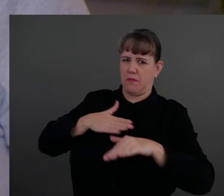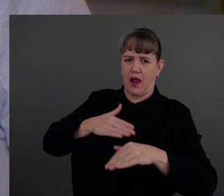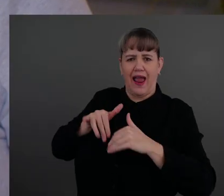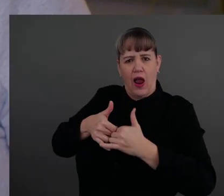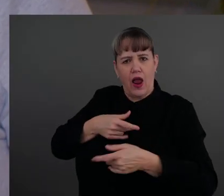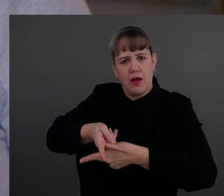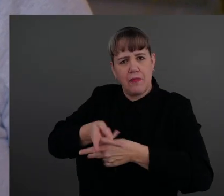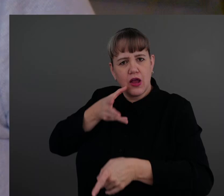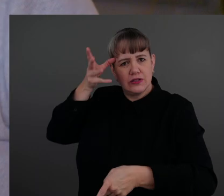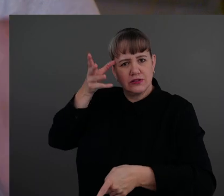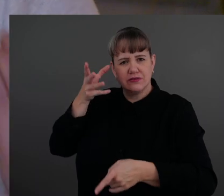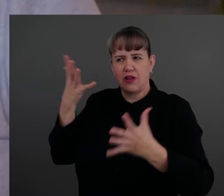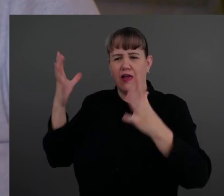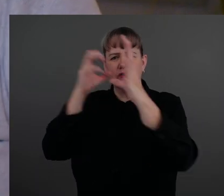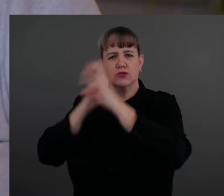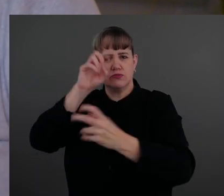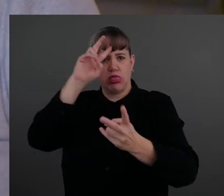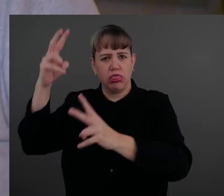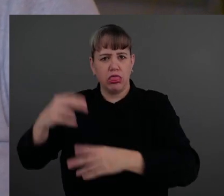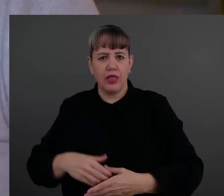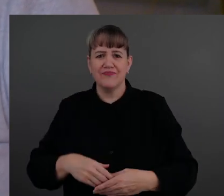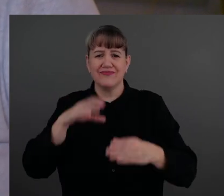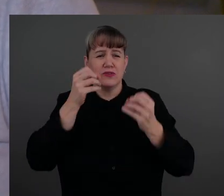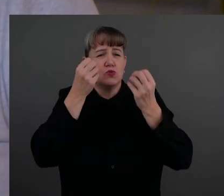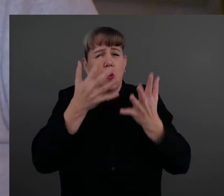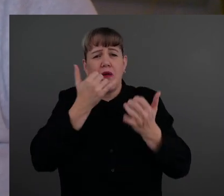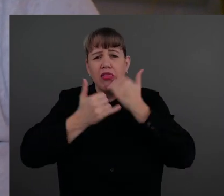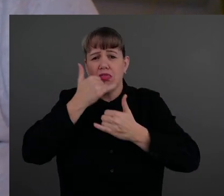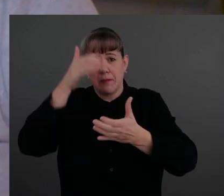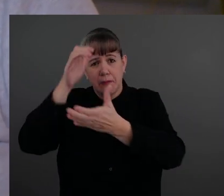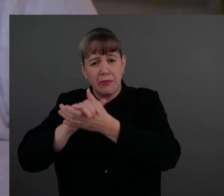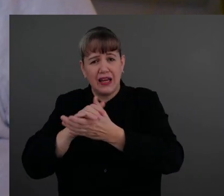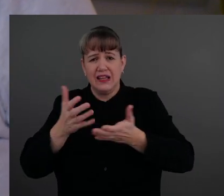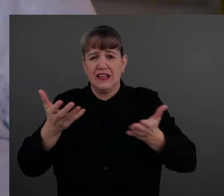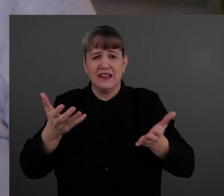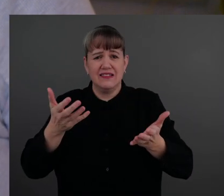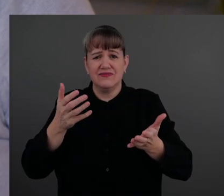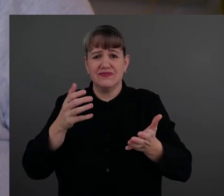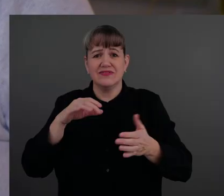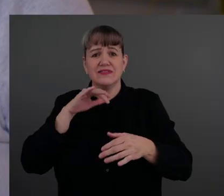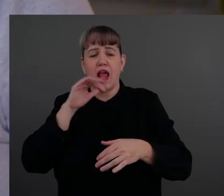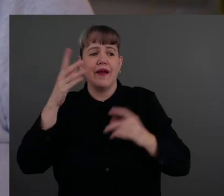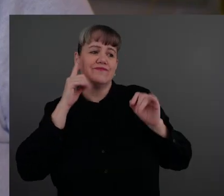So many inaccurate beliefs out there that, you know, it's just a matter of not exercising your kids enough.